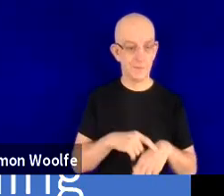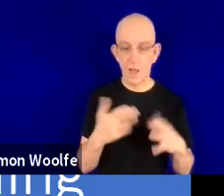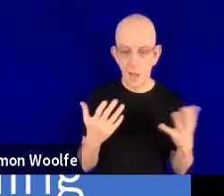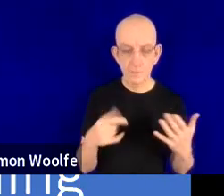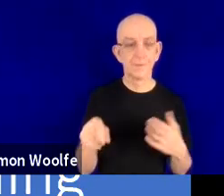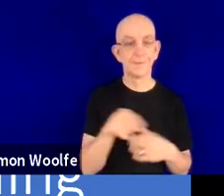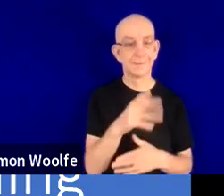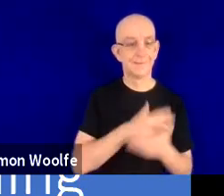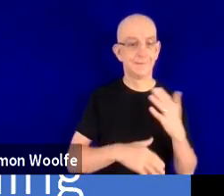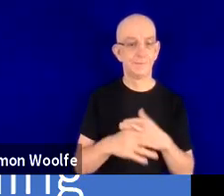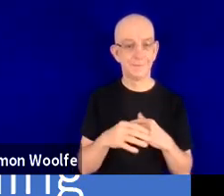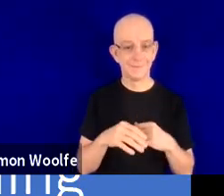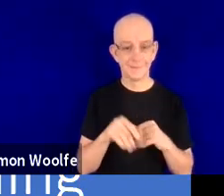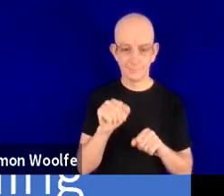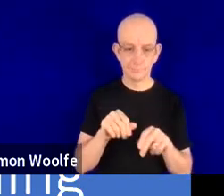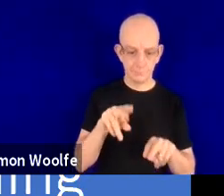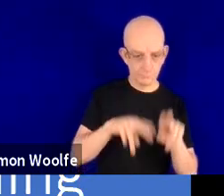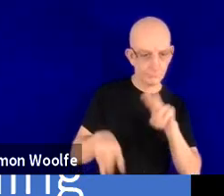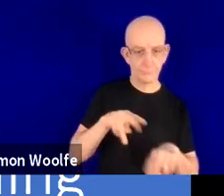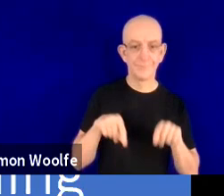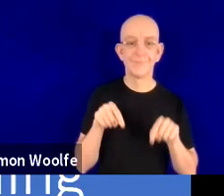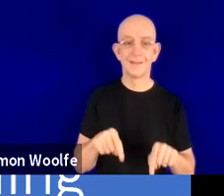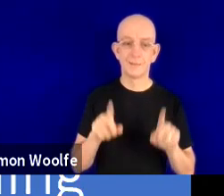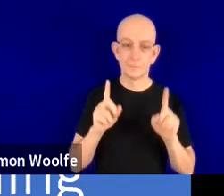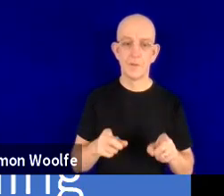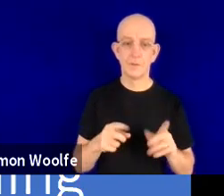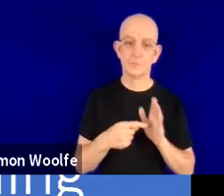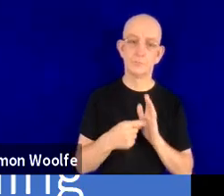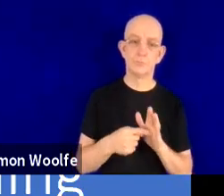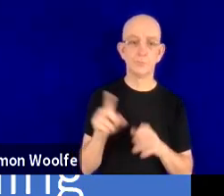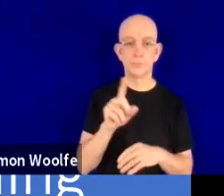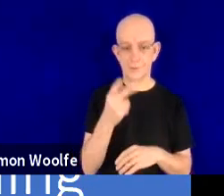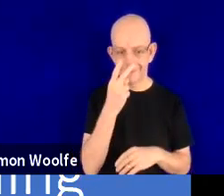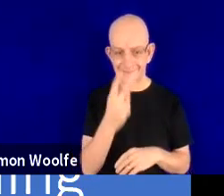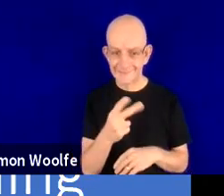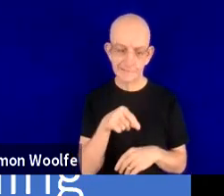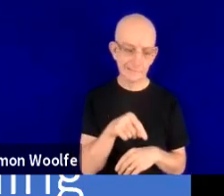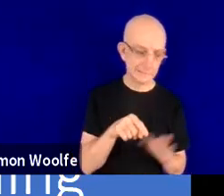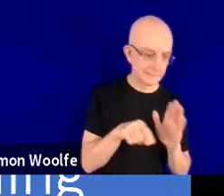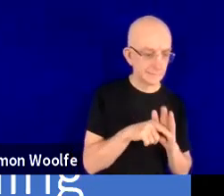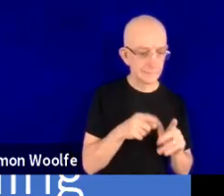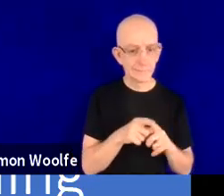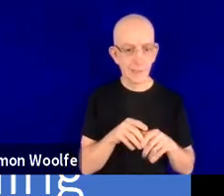And this needs to be true for all person with disabilities, not only people with physical disability